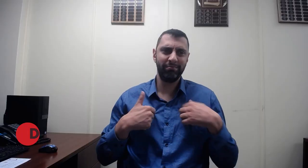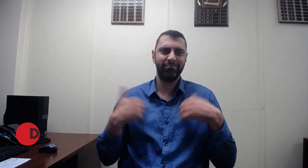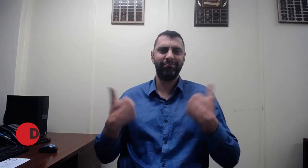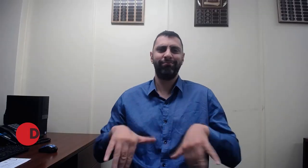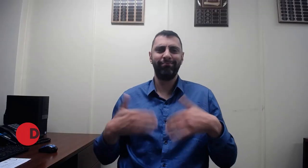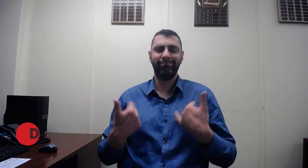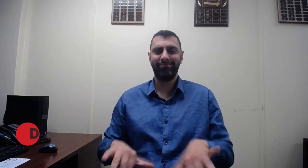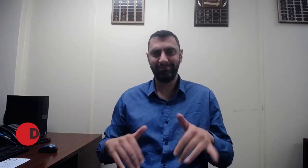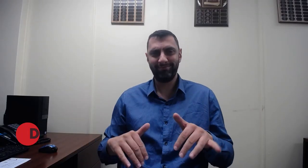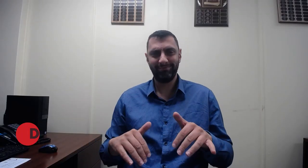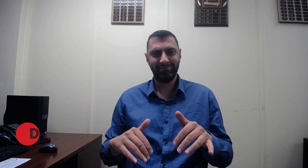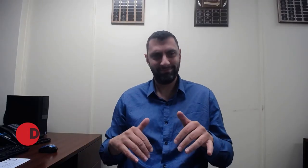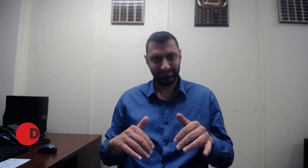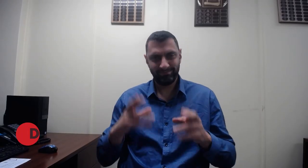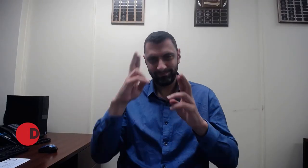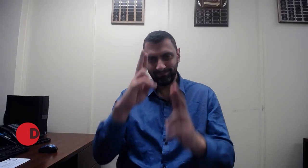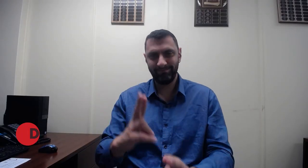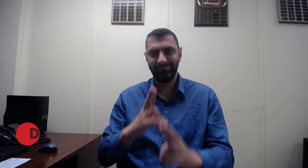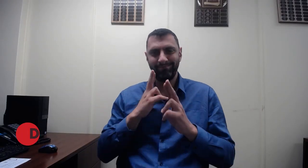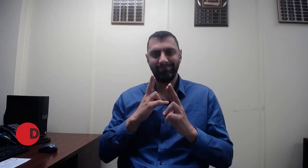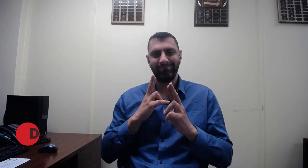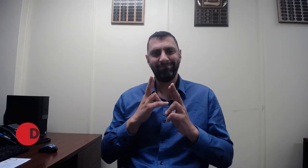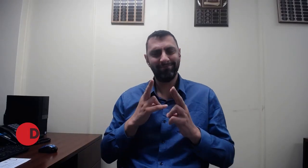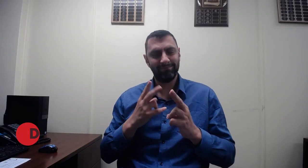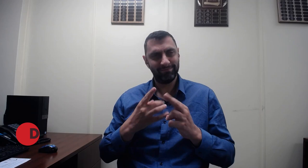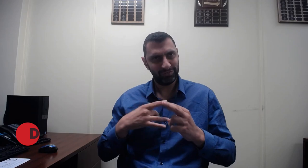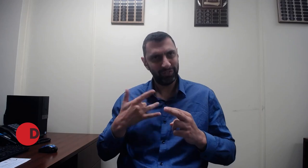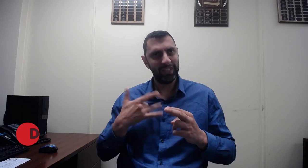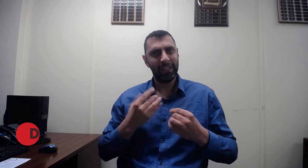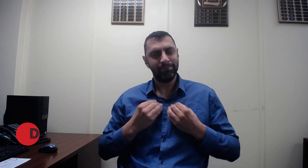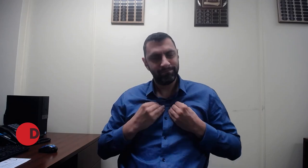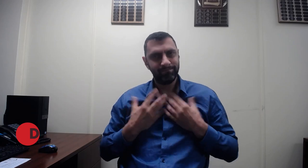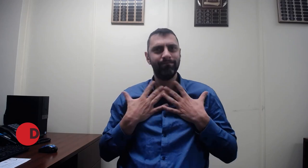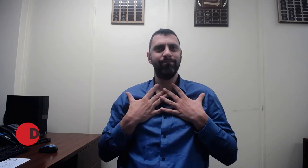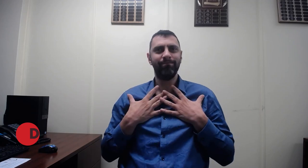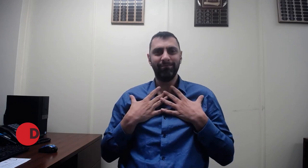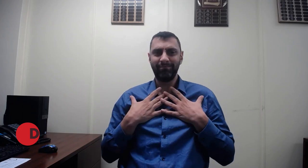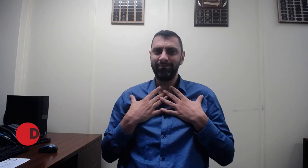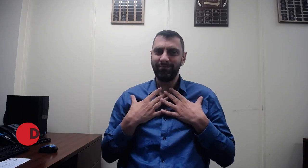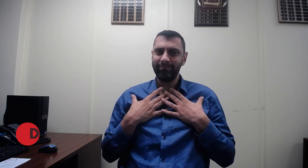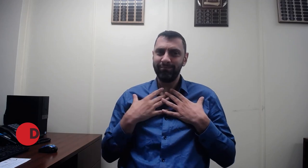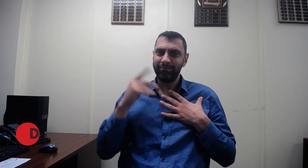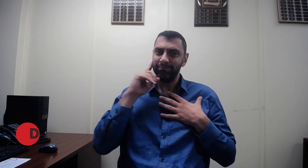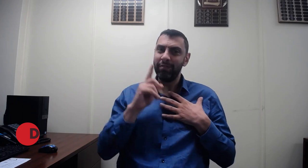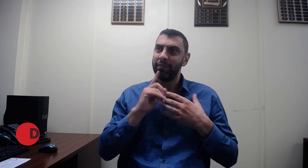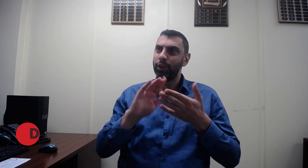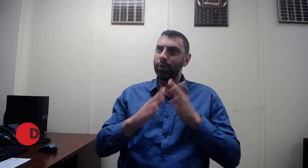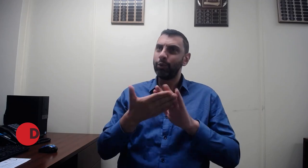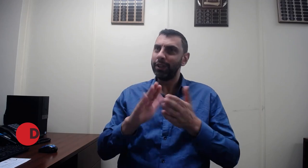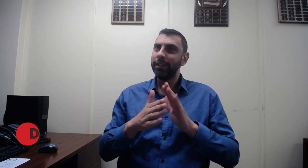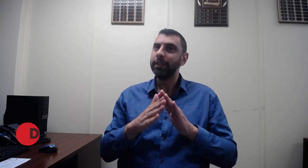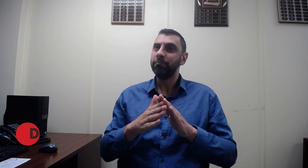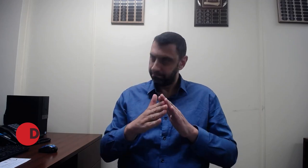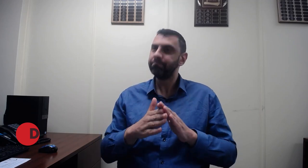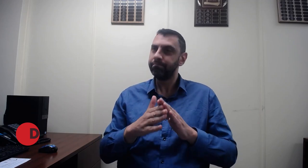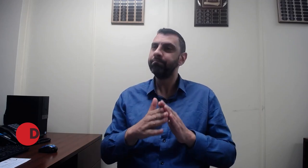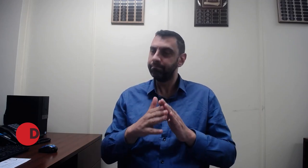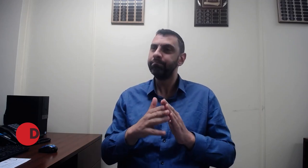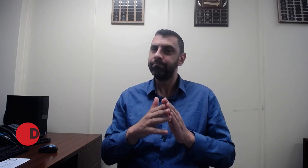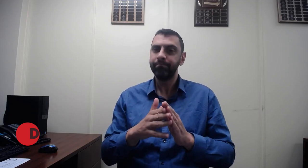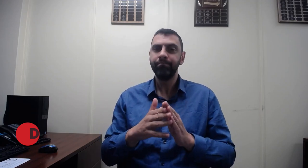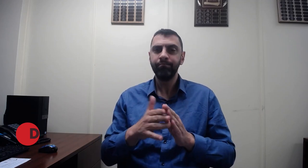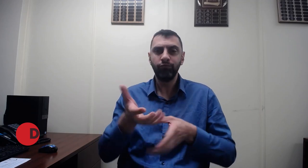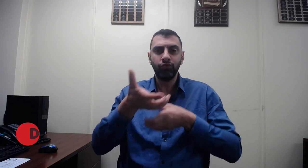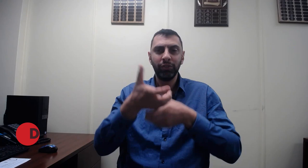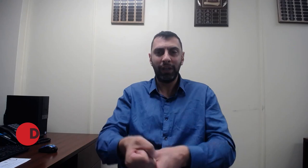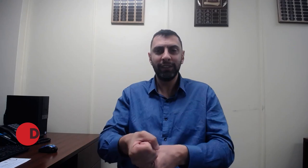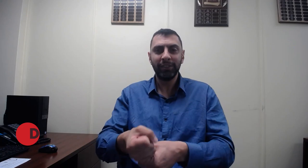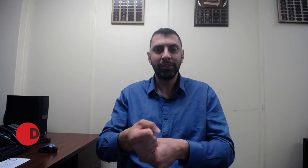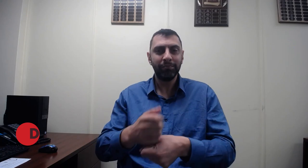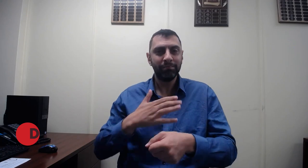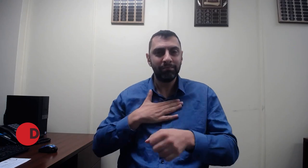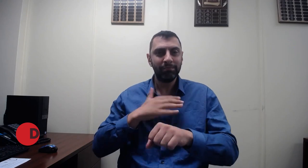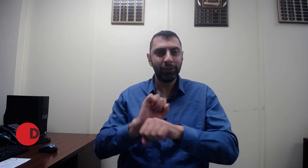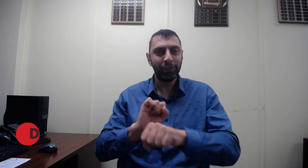I was really honored and felt inspired that the Deaf community trusted my work